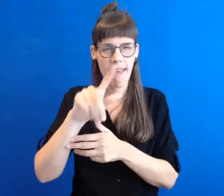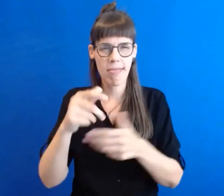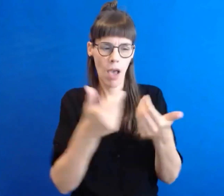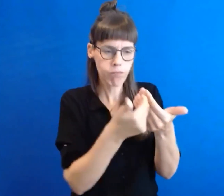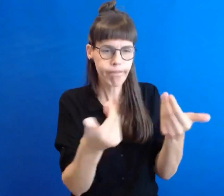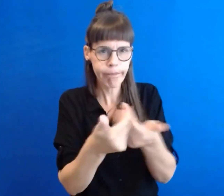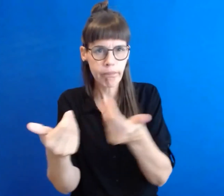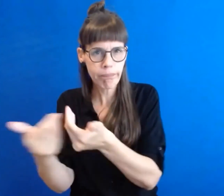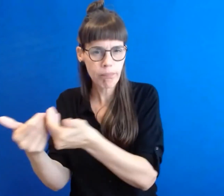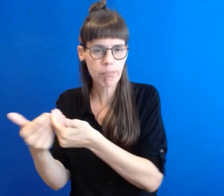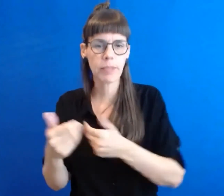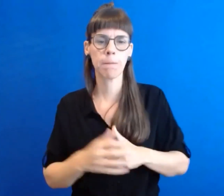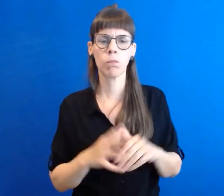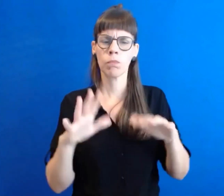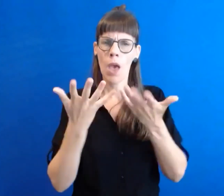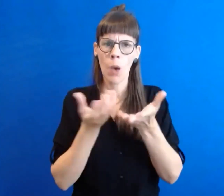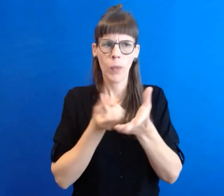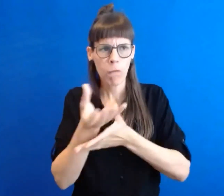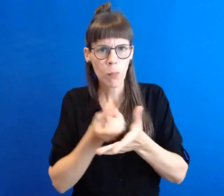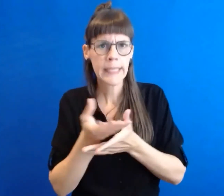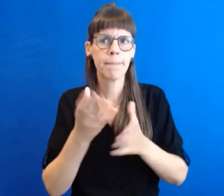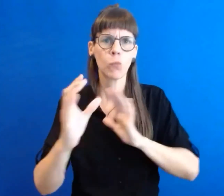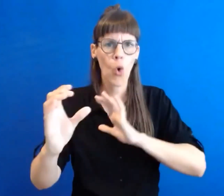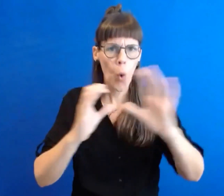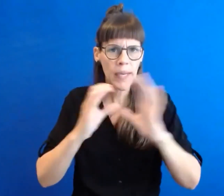(Audio breaking up) using desegregated data